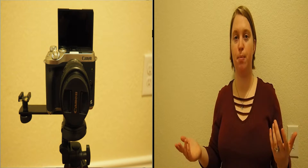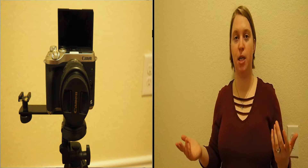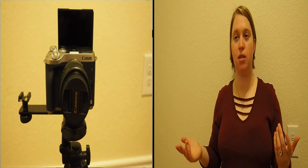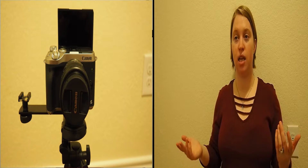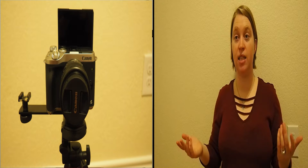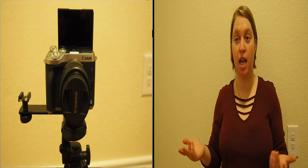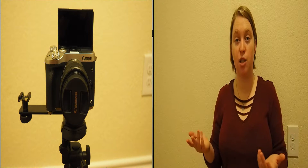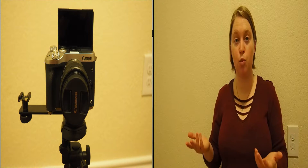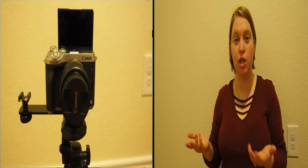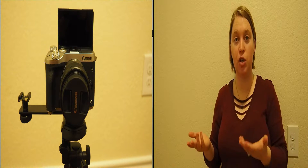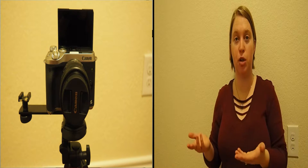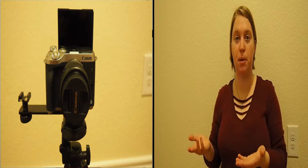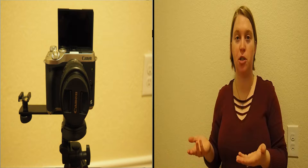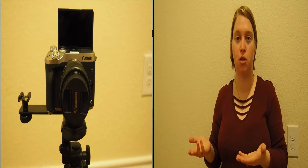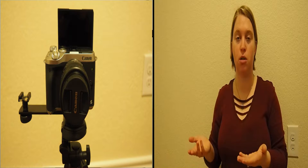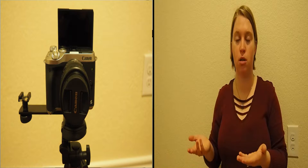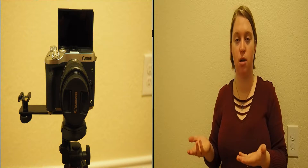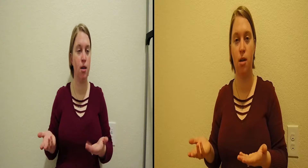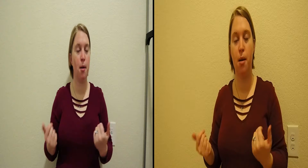because it takes really good pictures